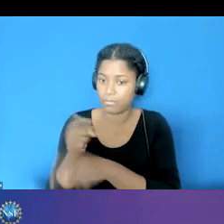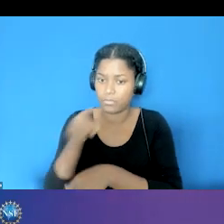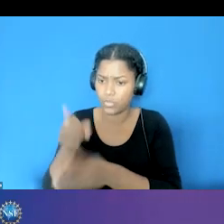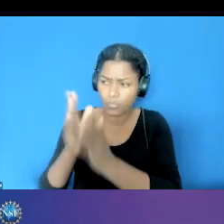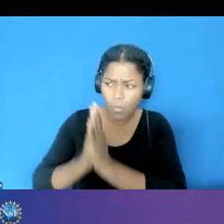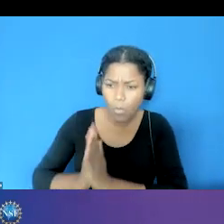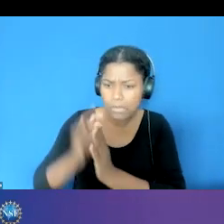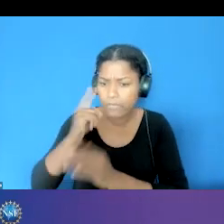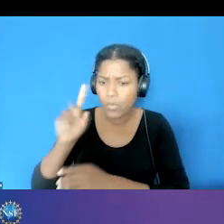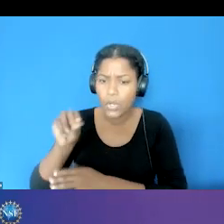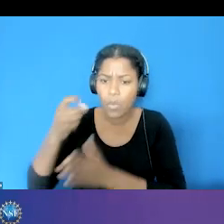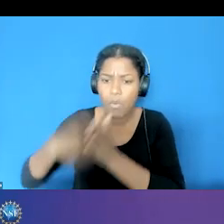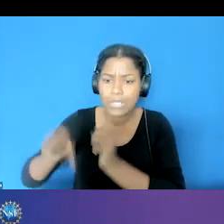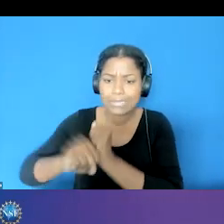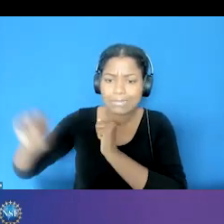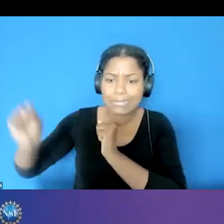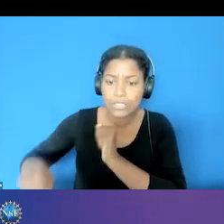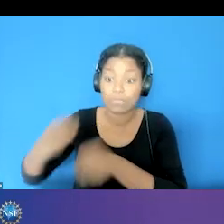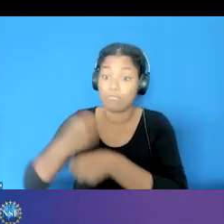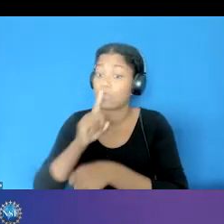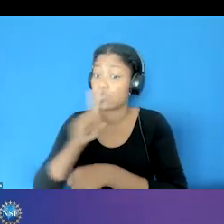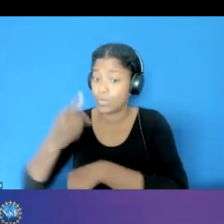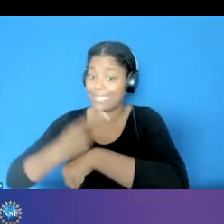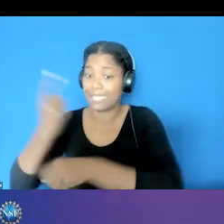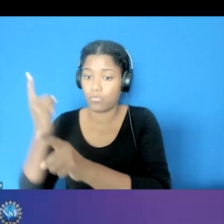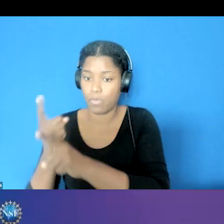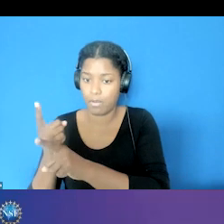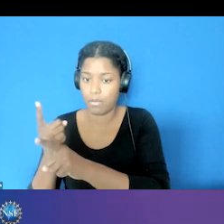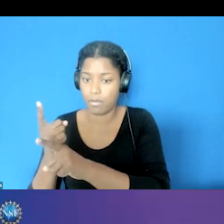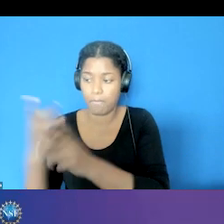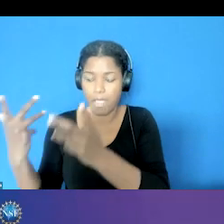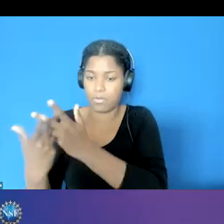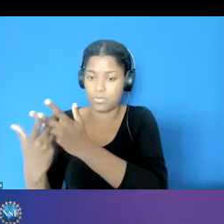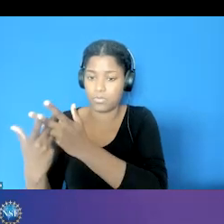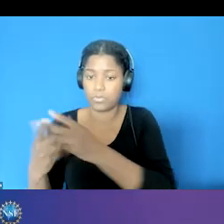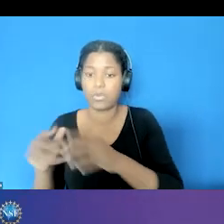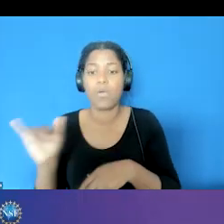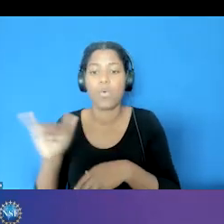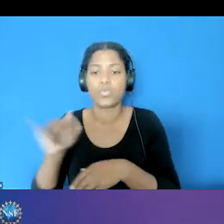for your no-cost extension before you submit it, as well as after you get that notice